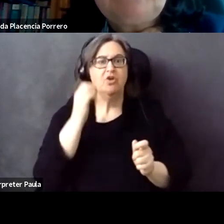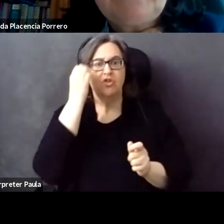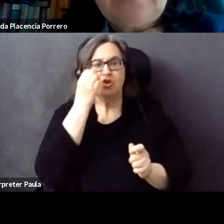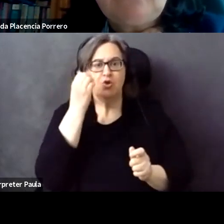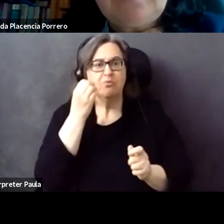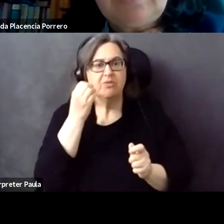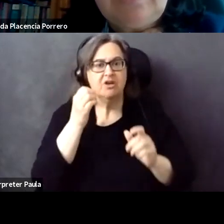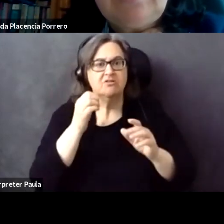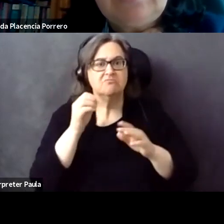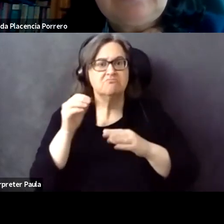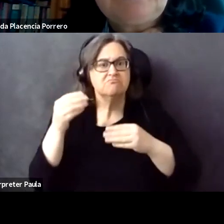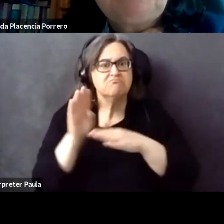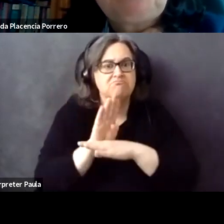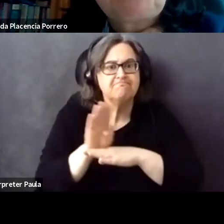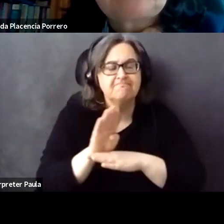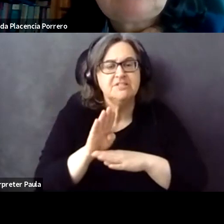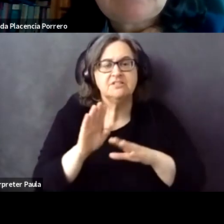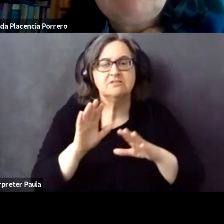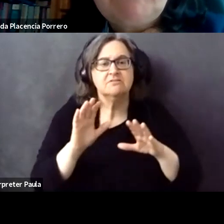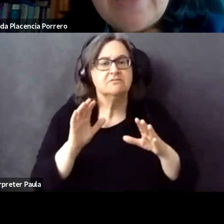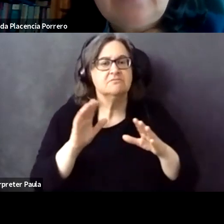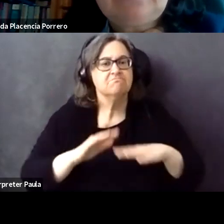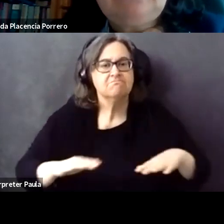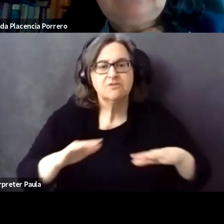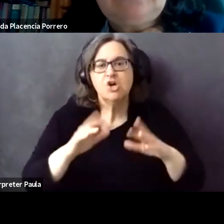So I think it will really shape the European market